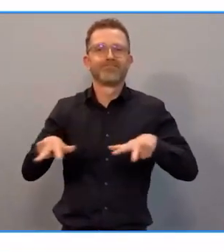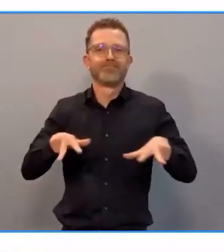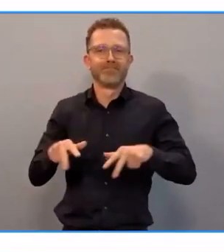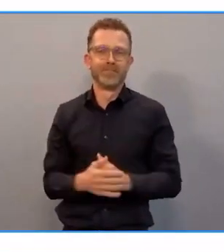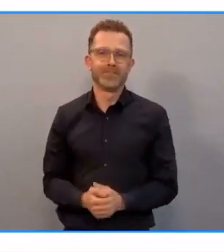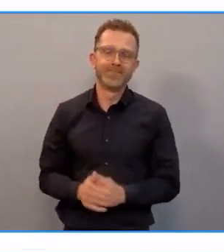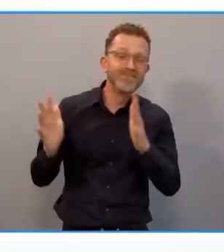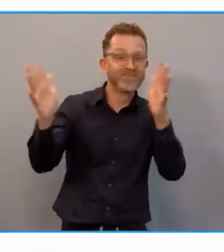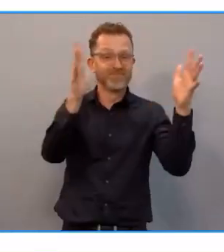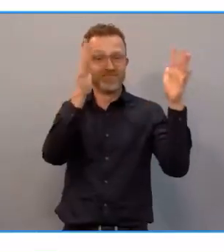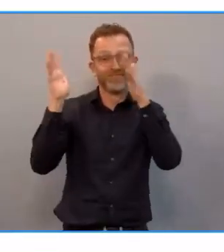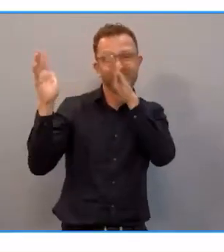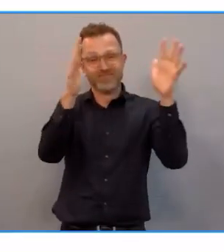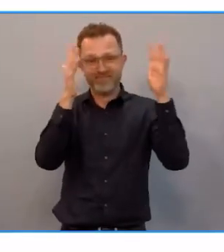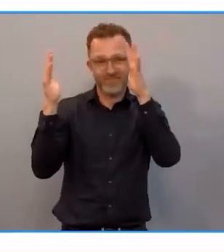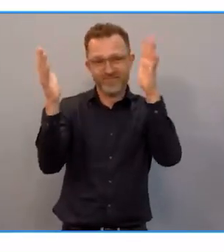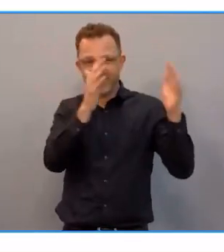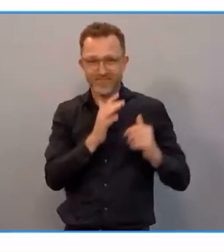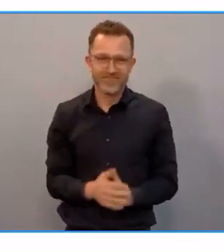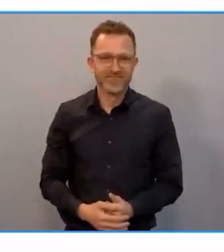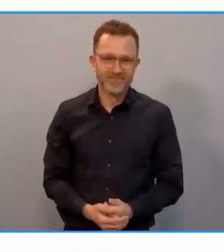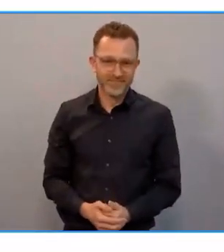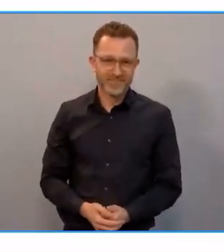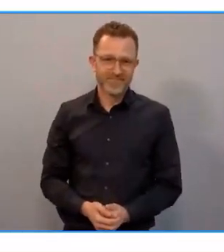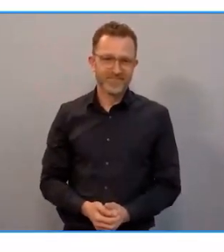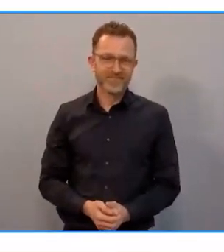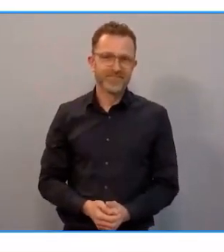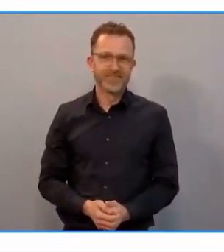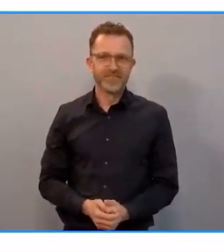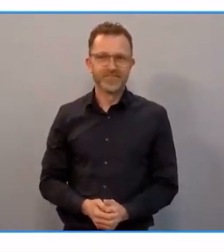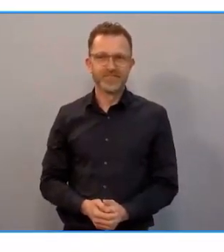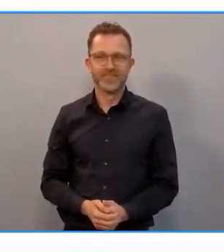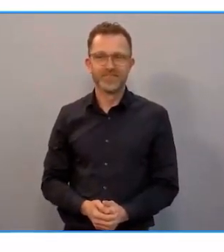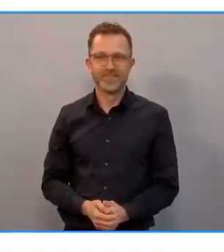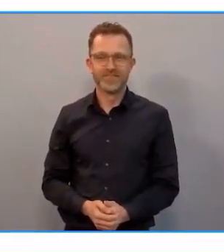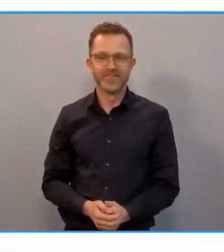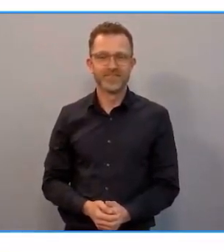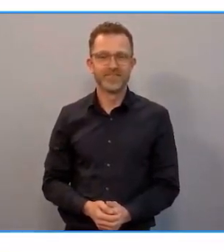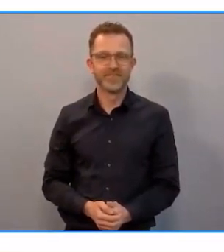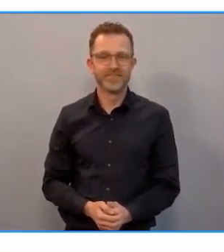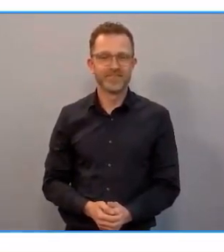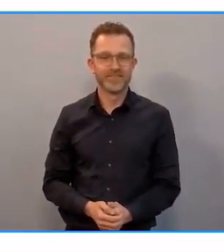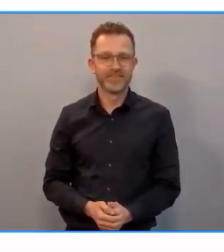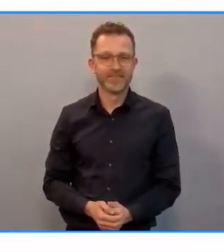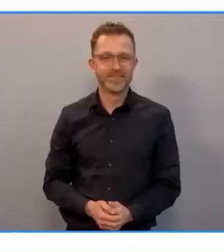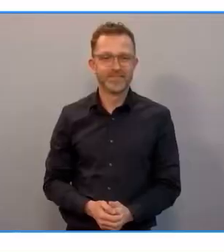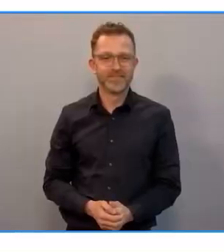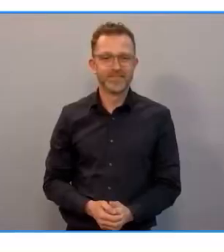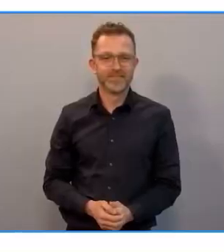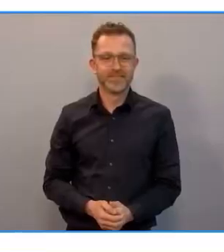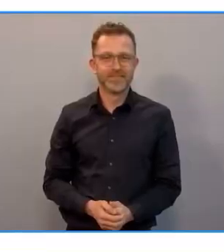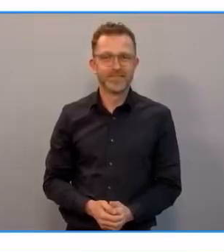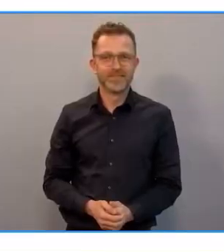Women with disabilities shall stand together and forge strong partnerships